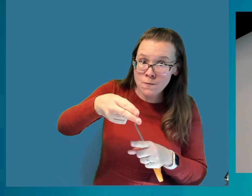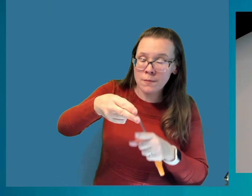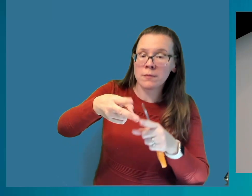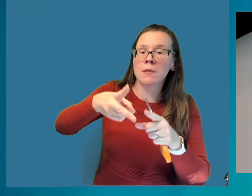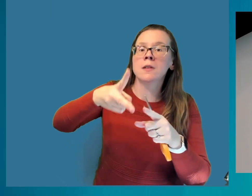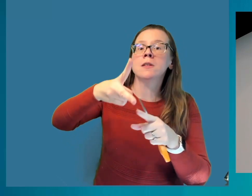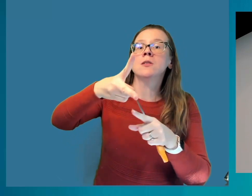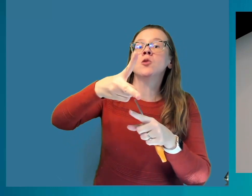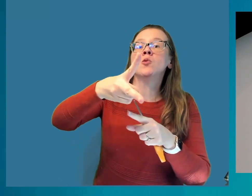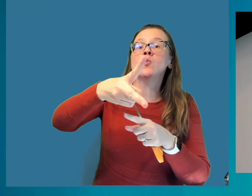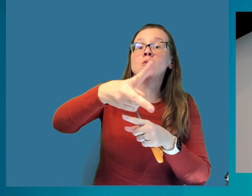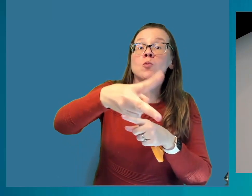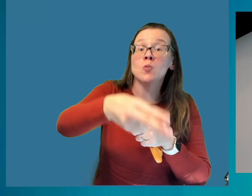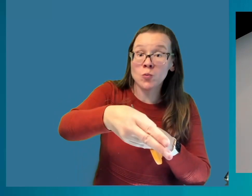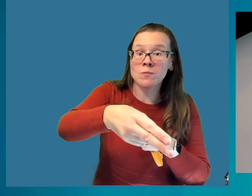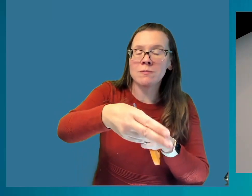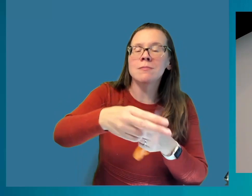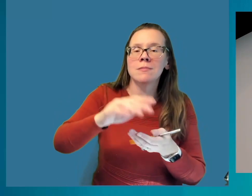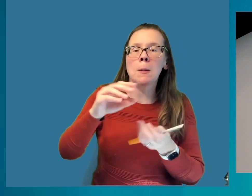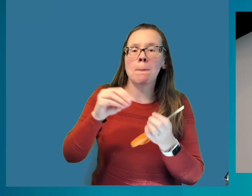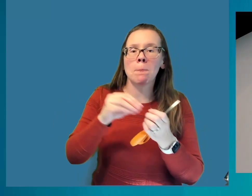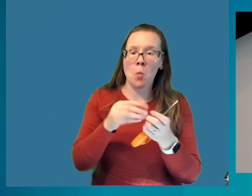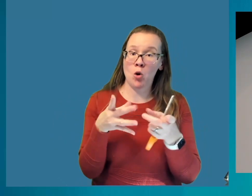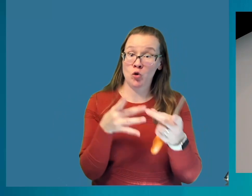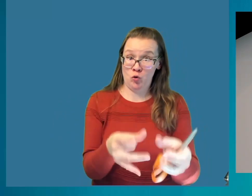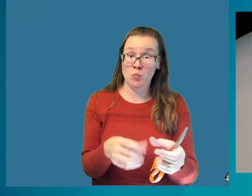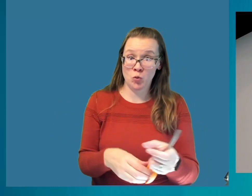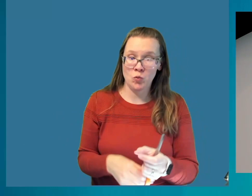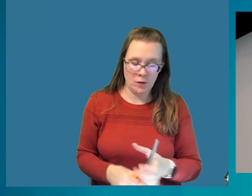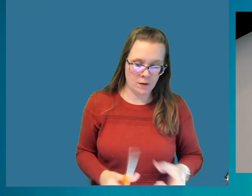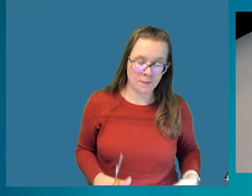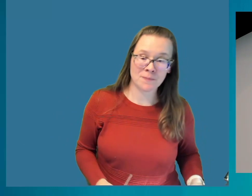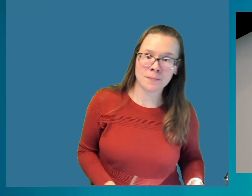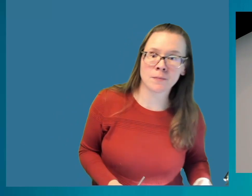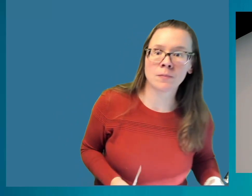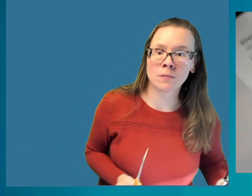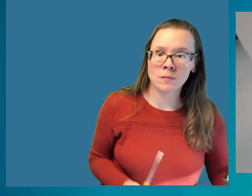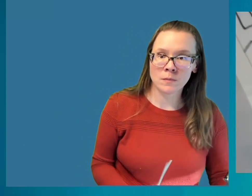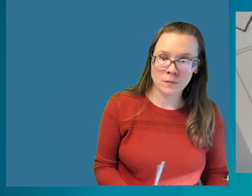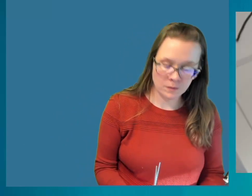But if you use long slow, uh, cutting snips that use the full length of the scissors, it's going